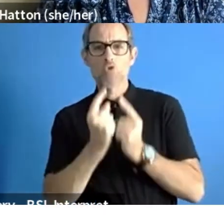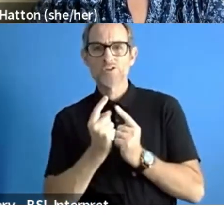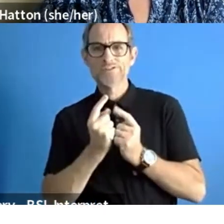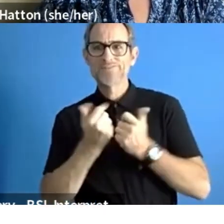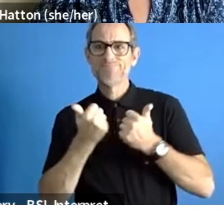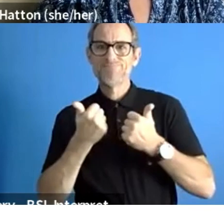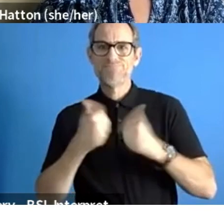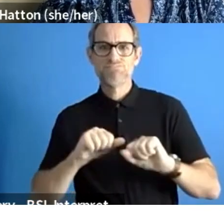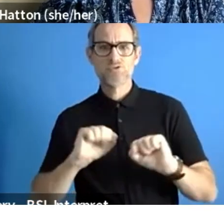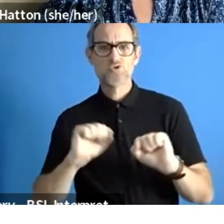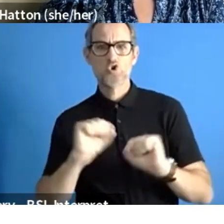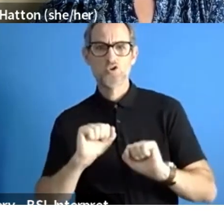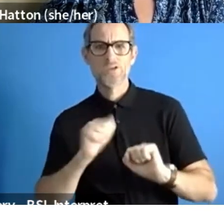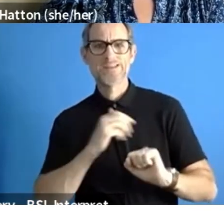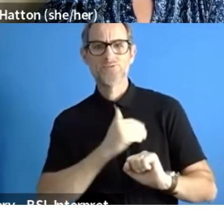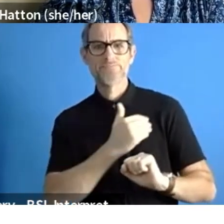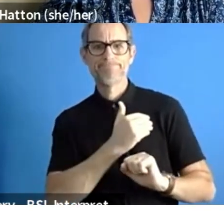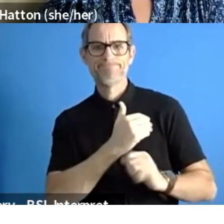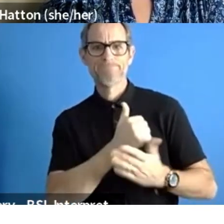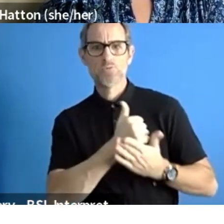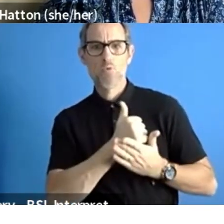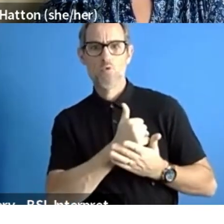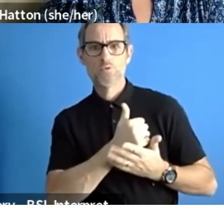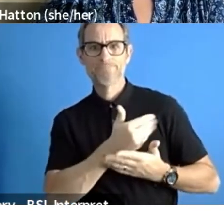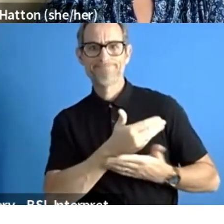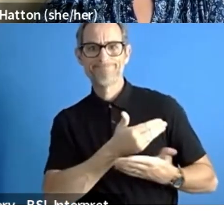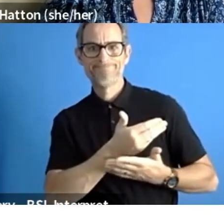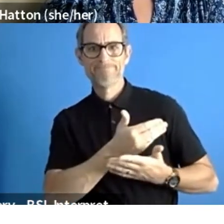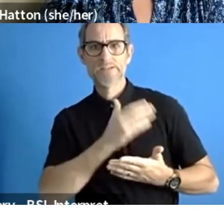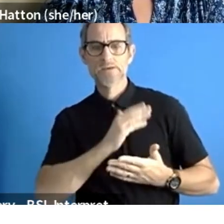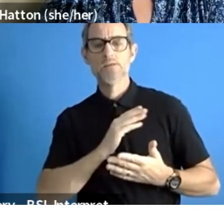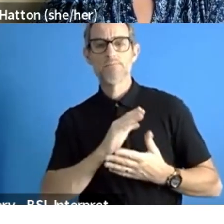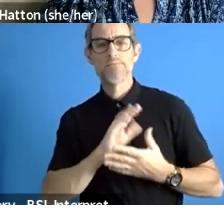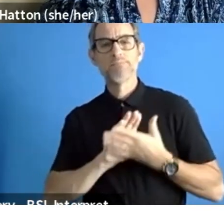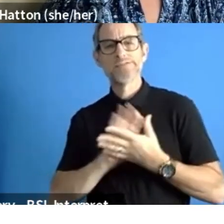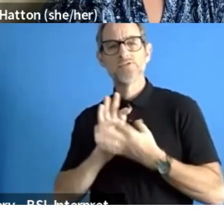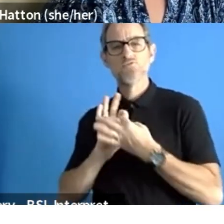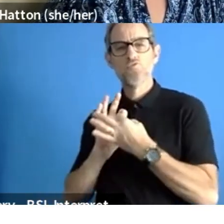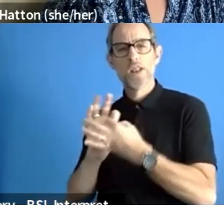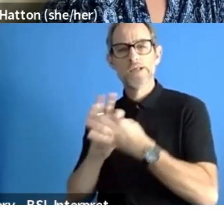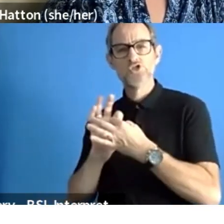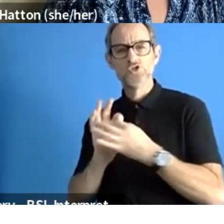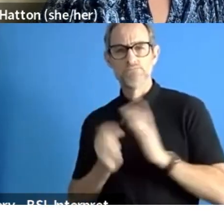support in how to do that so that relationship is absolutely crucial, isn't it?